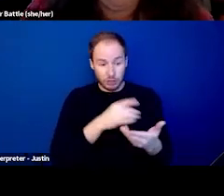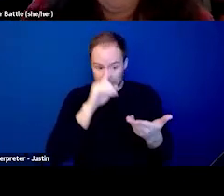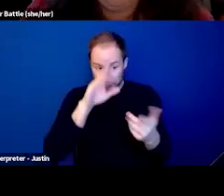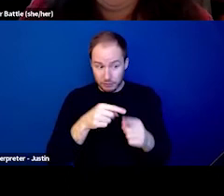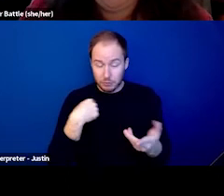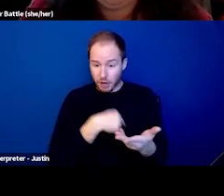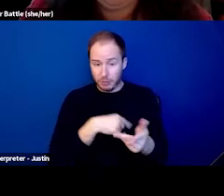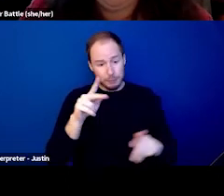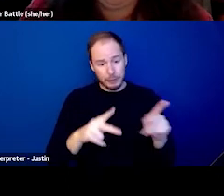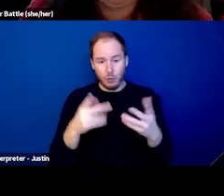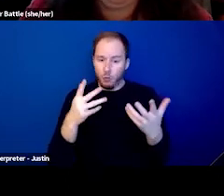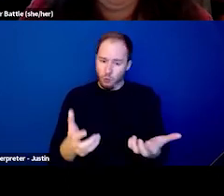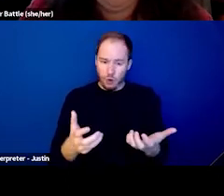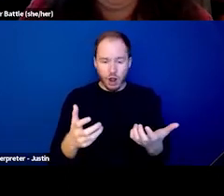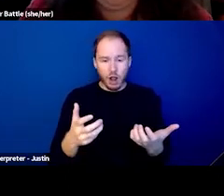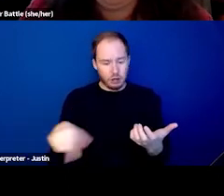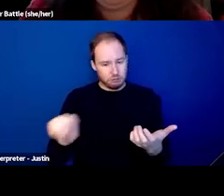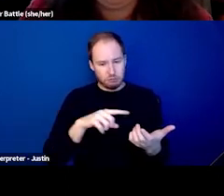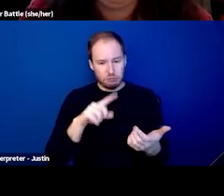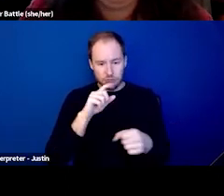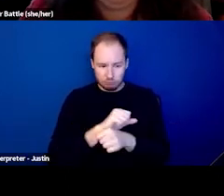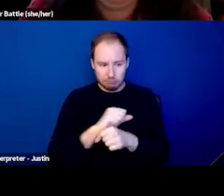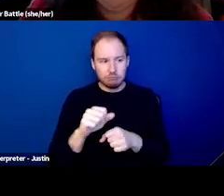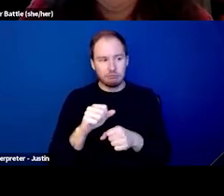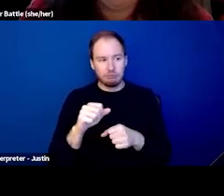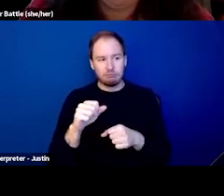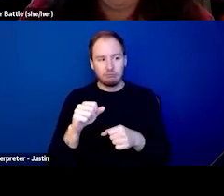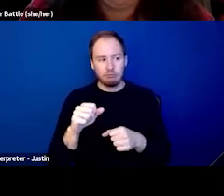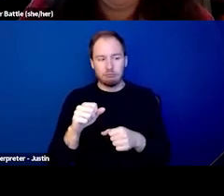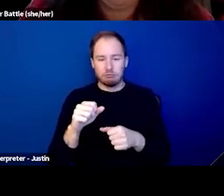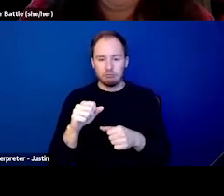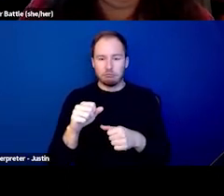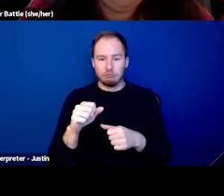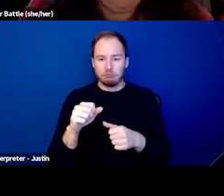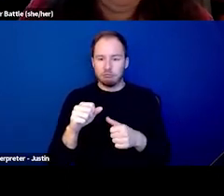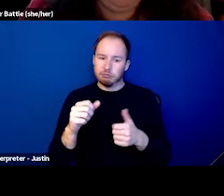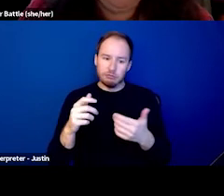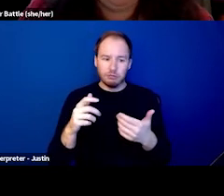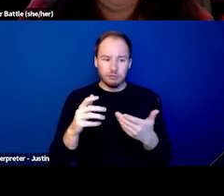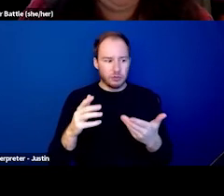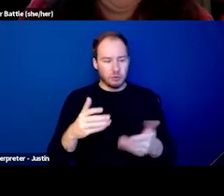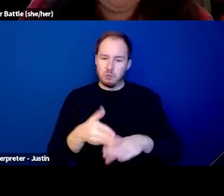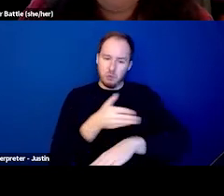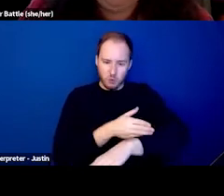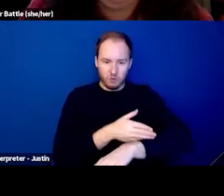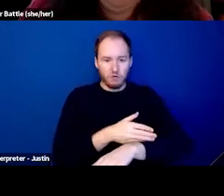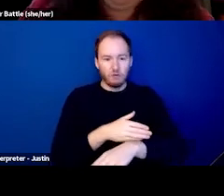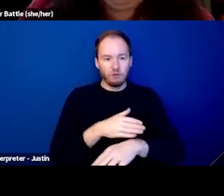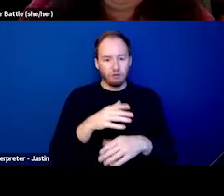You know, people are expecting this to really be a game changer when it comes to lowering that stigma,